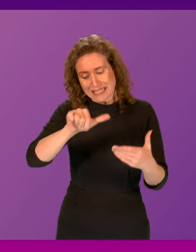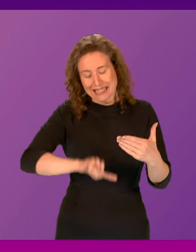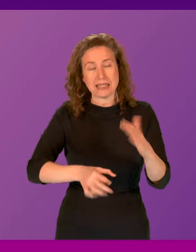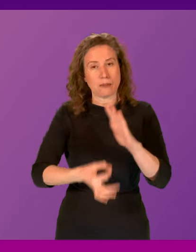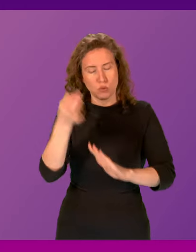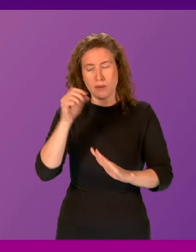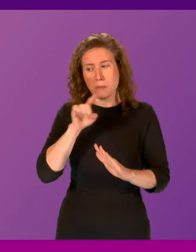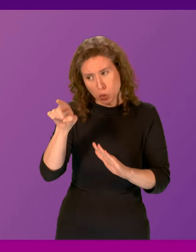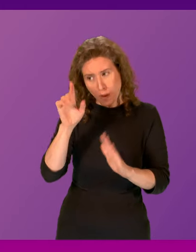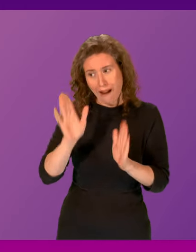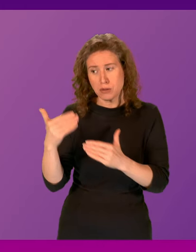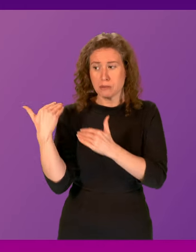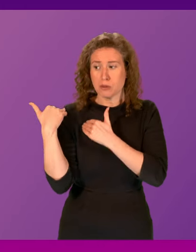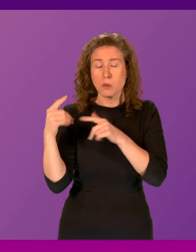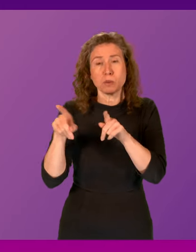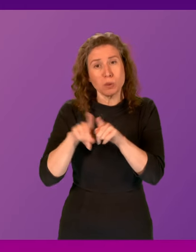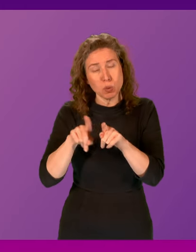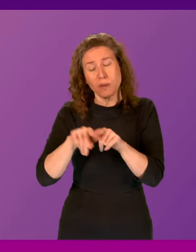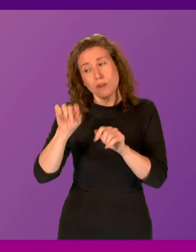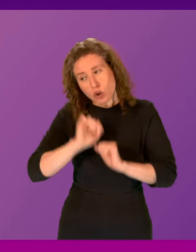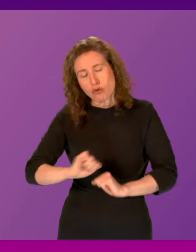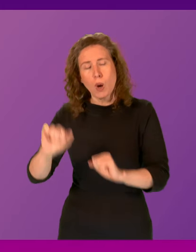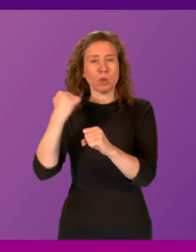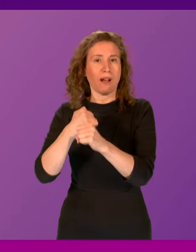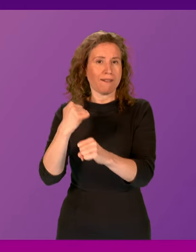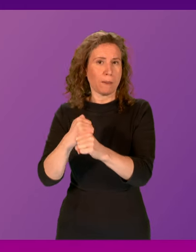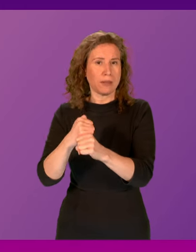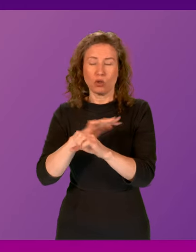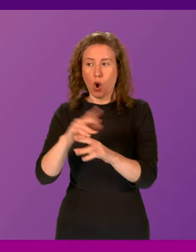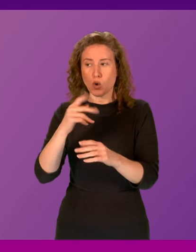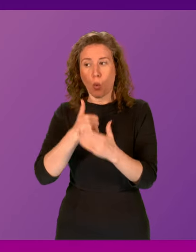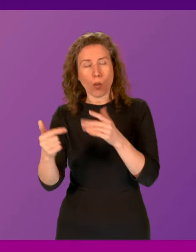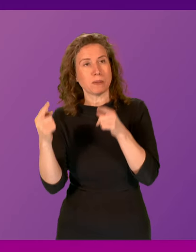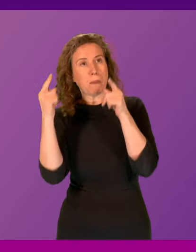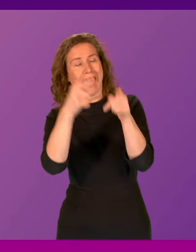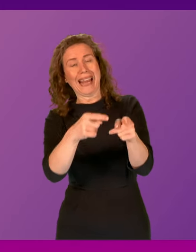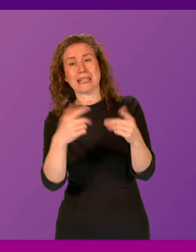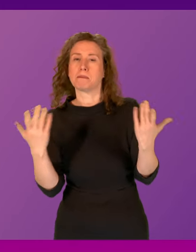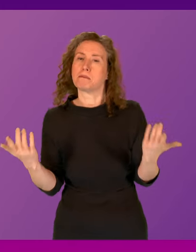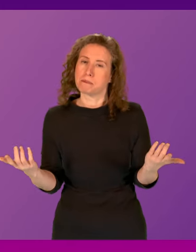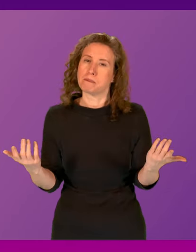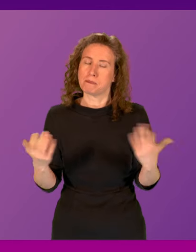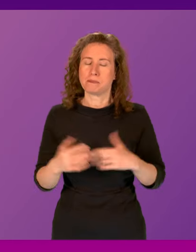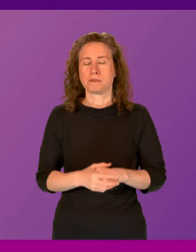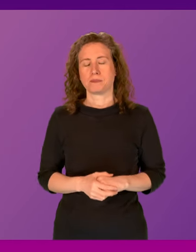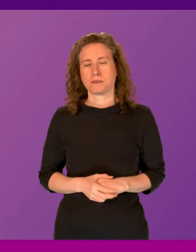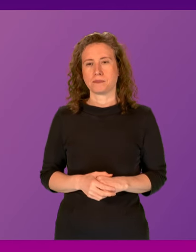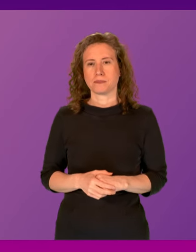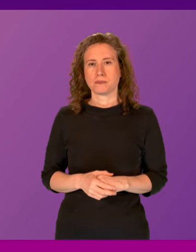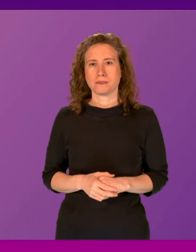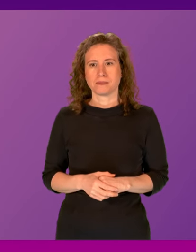responsibility for his Government’s actions, not look to blame someone else all the time.